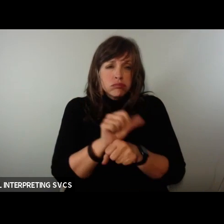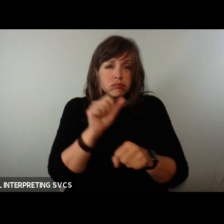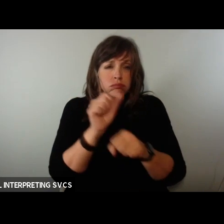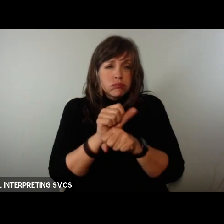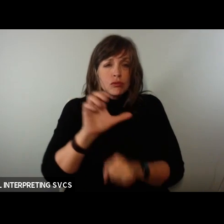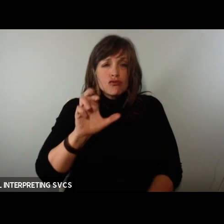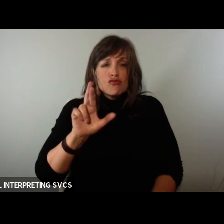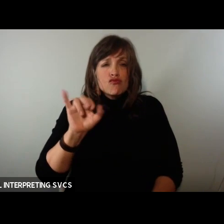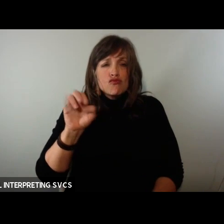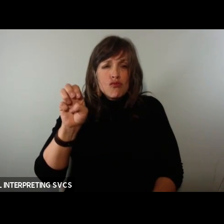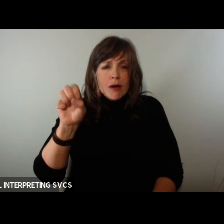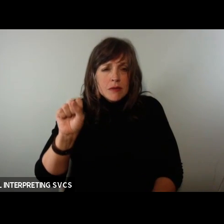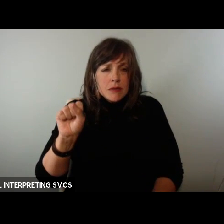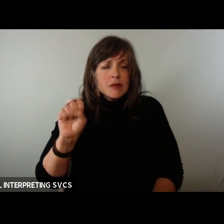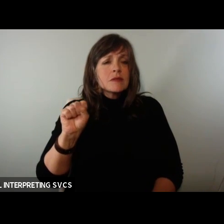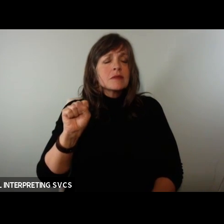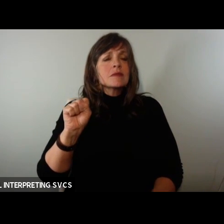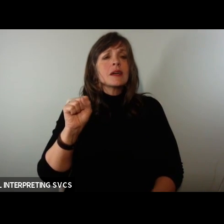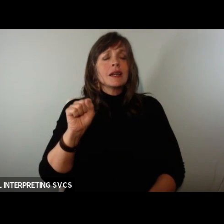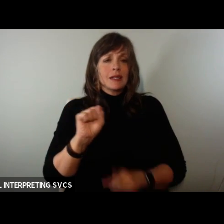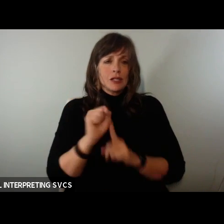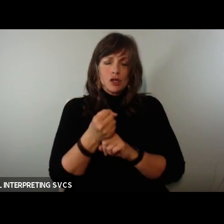you can also look at ways to use debt responsibly